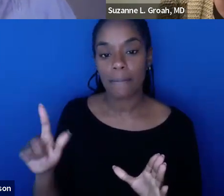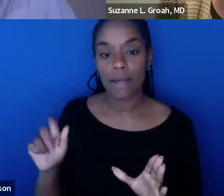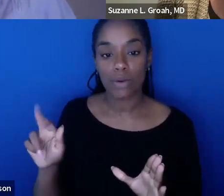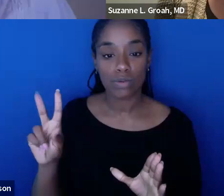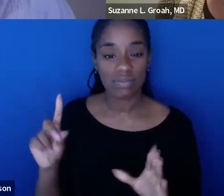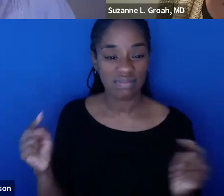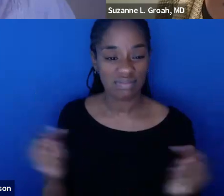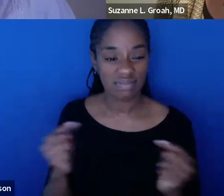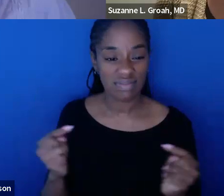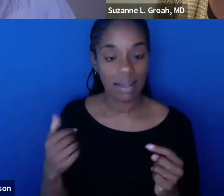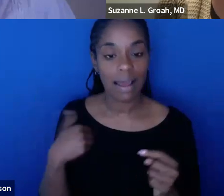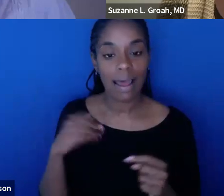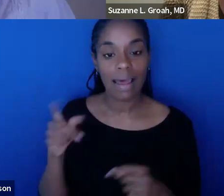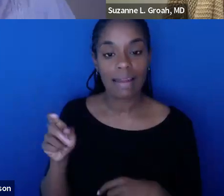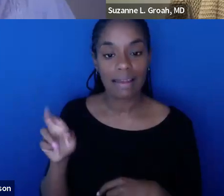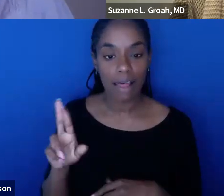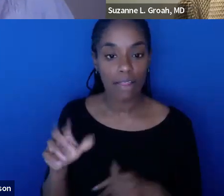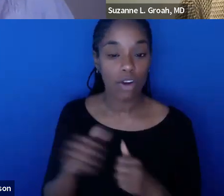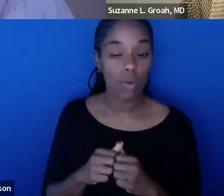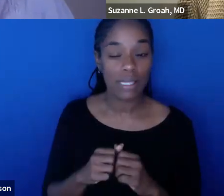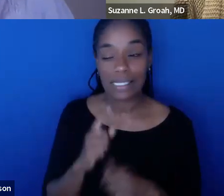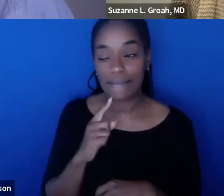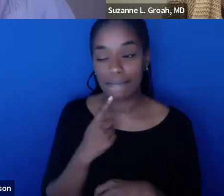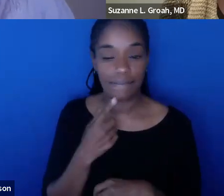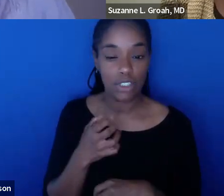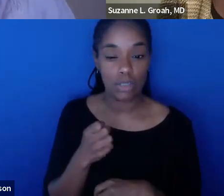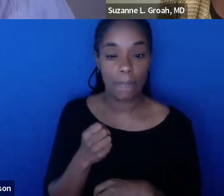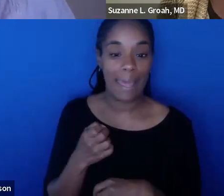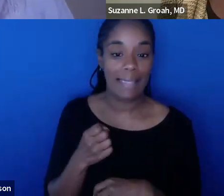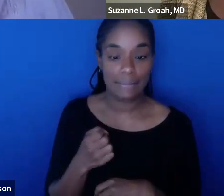suprapubic catheter with severe spasms, it's in two parts here.